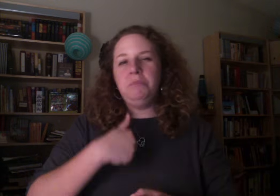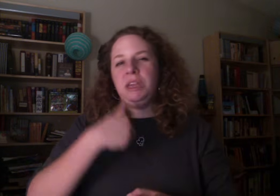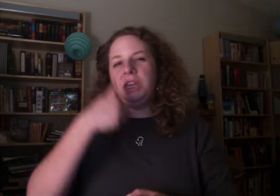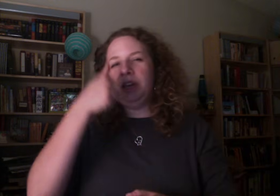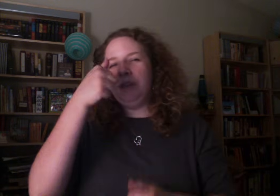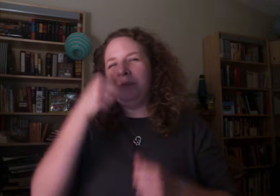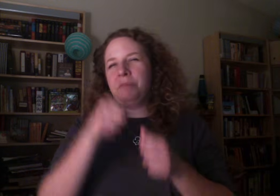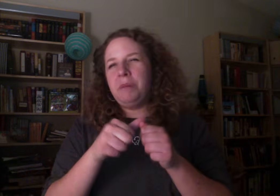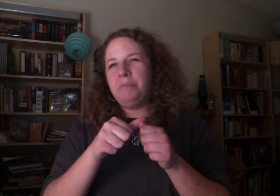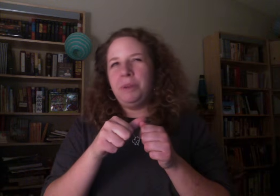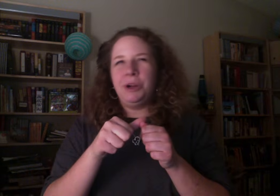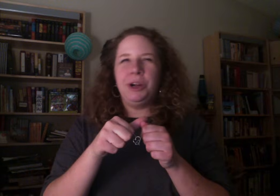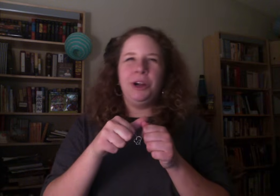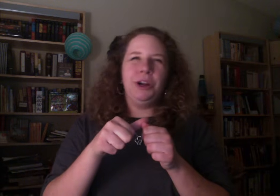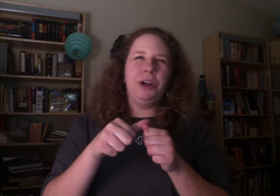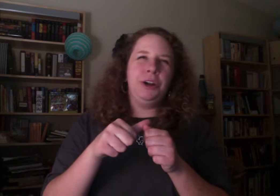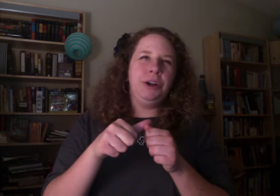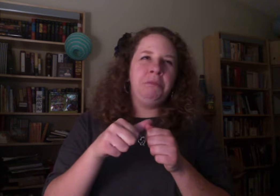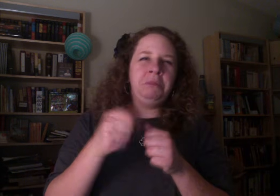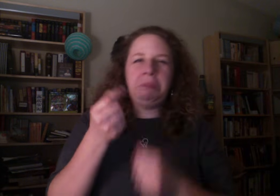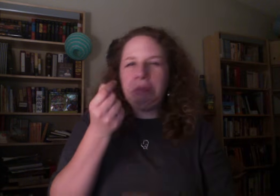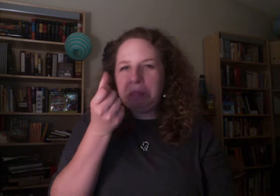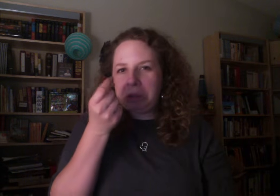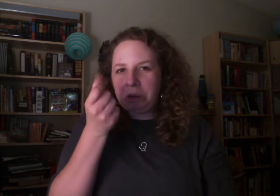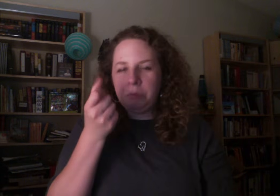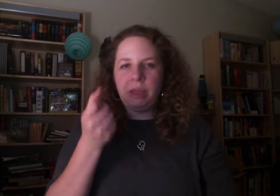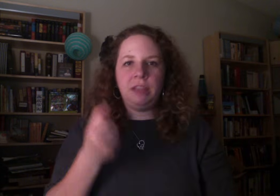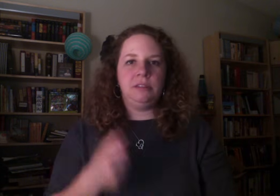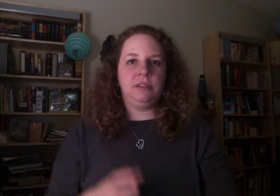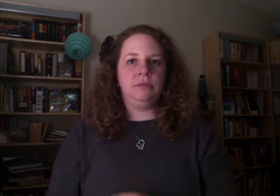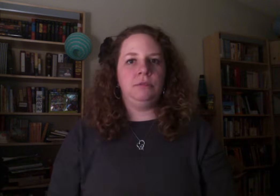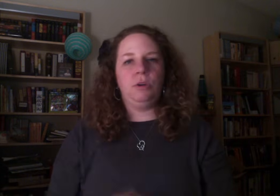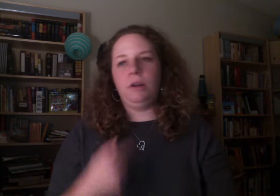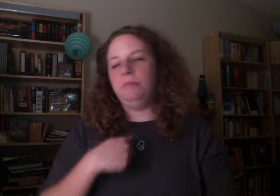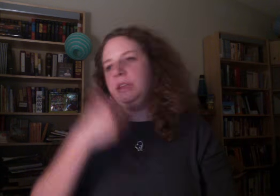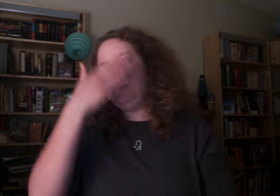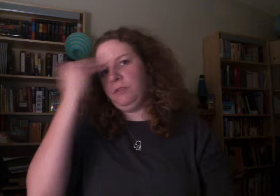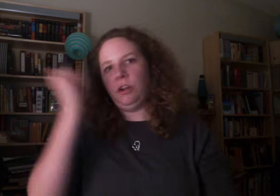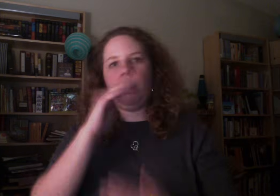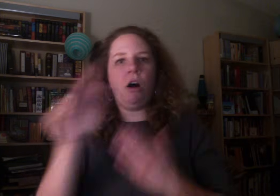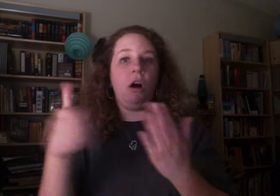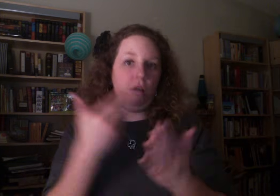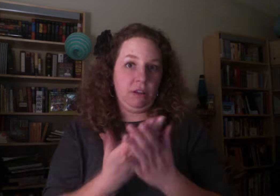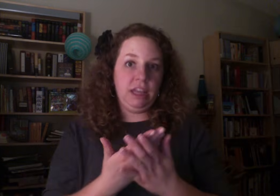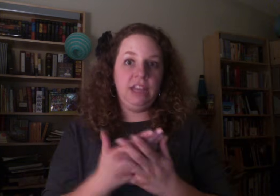ME REMEMBER LITTLE-BIT. Or ME FORGOT ALL.